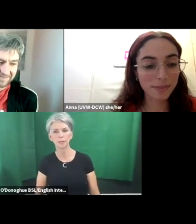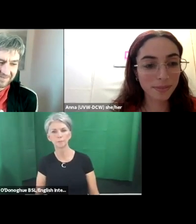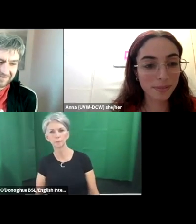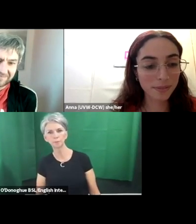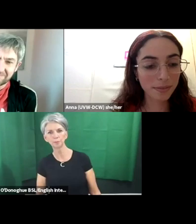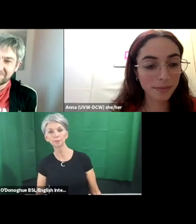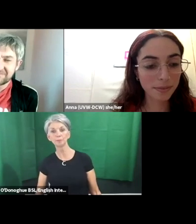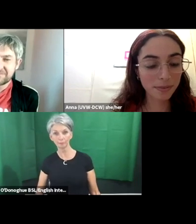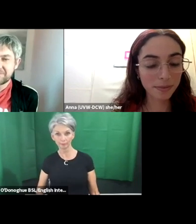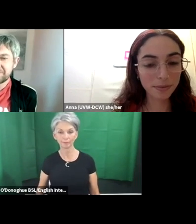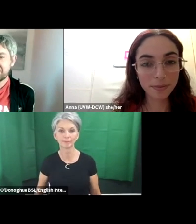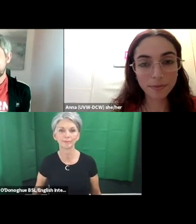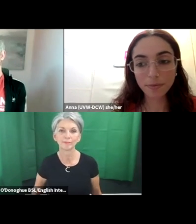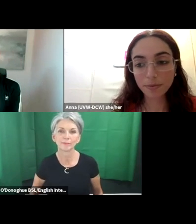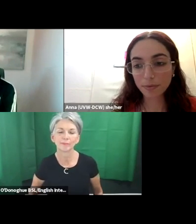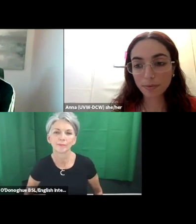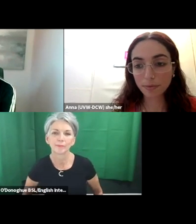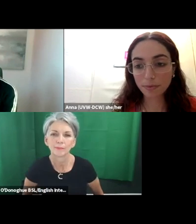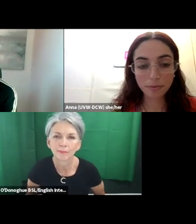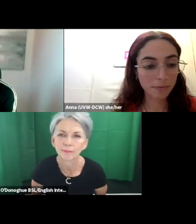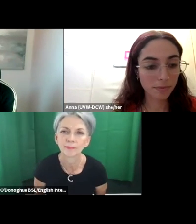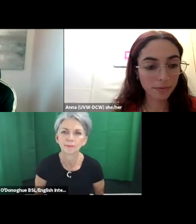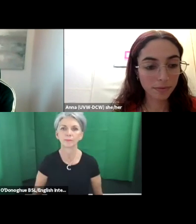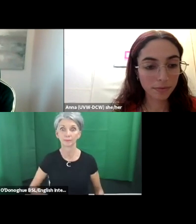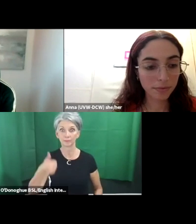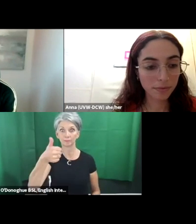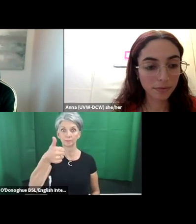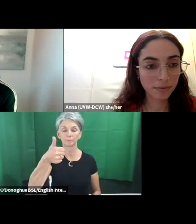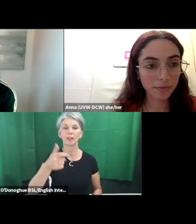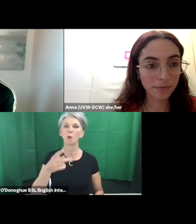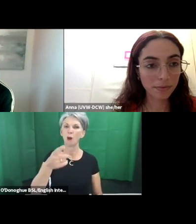Louis, I was wondering if you had anything to add on that? I mean, Anna covered a lot of it really.